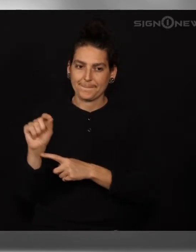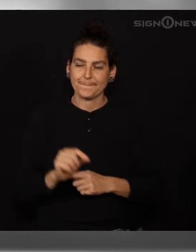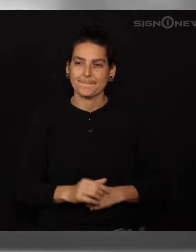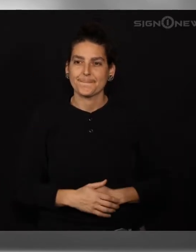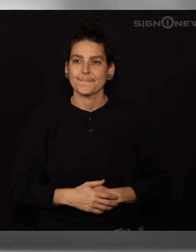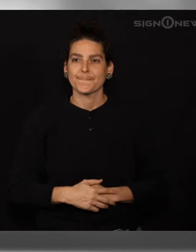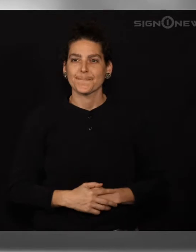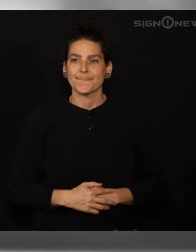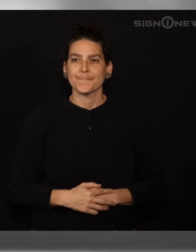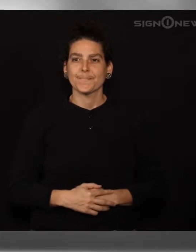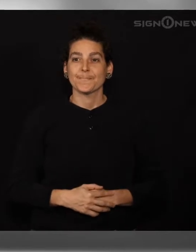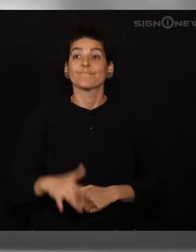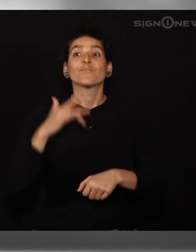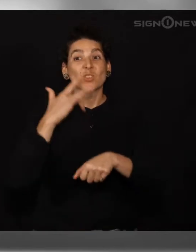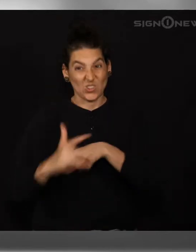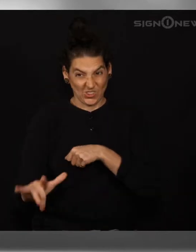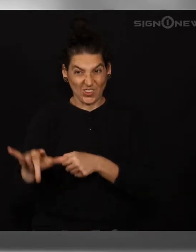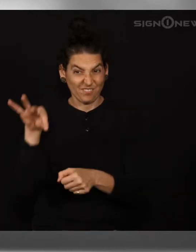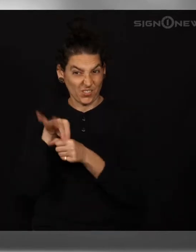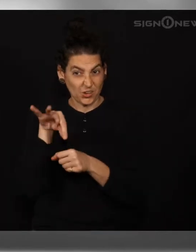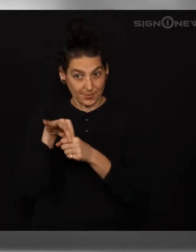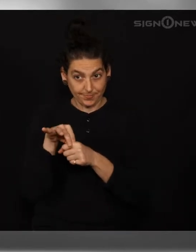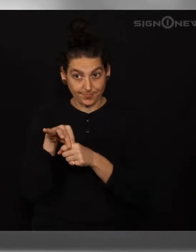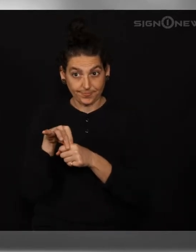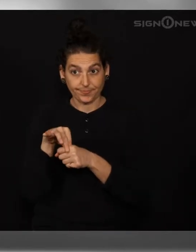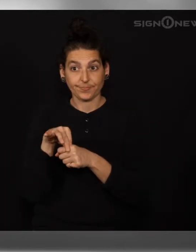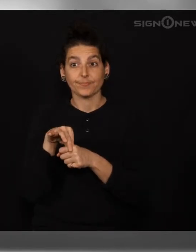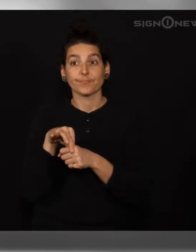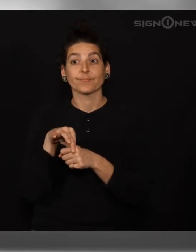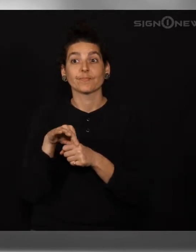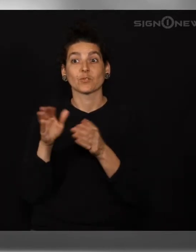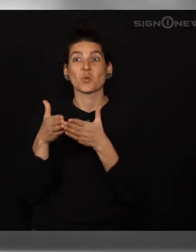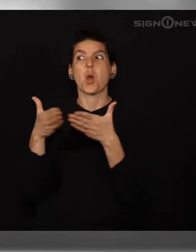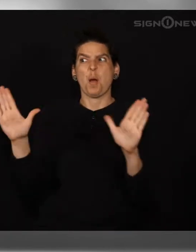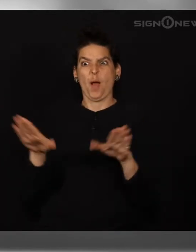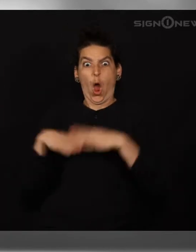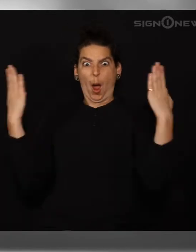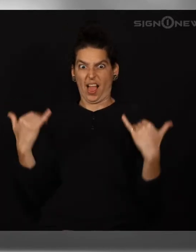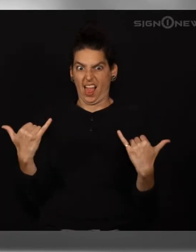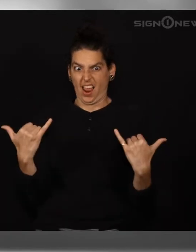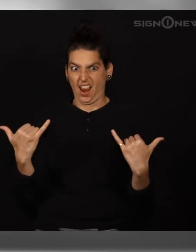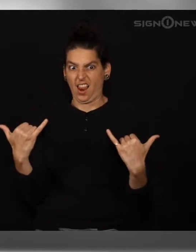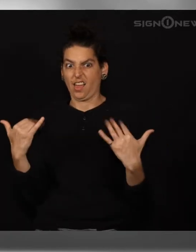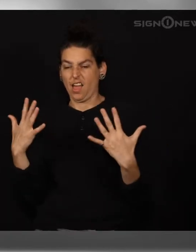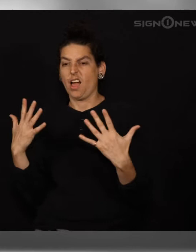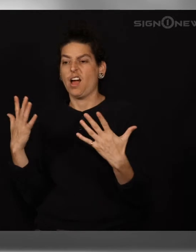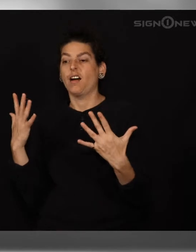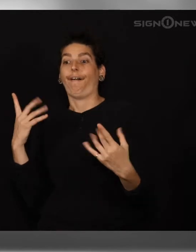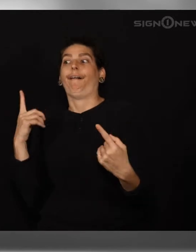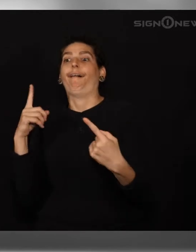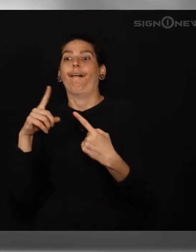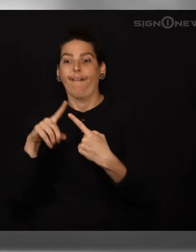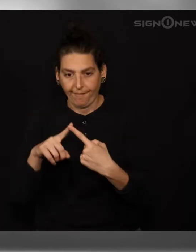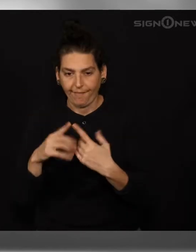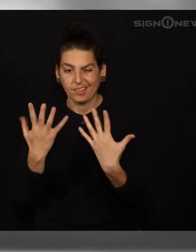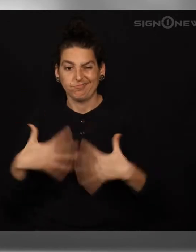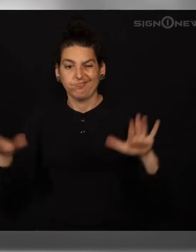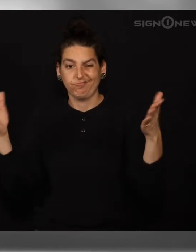Early voting is open now and ends on October 30th